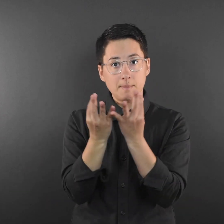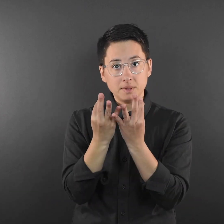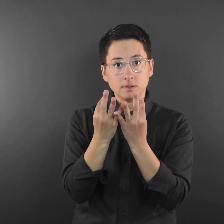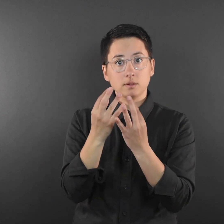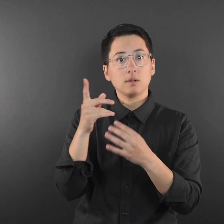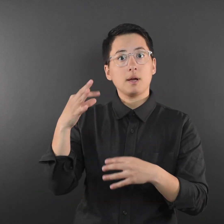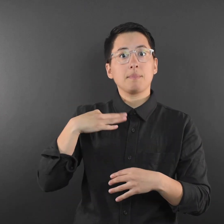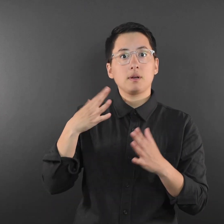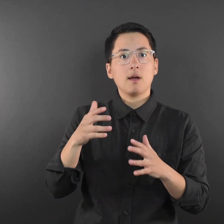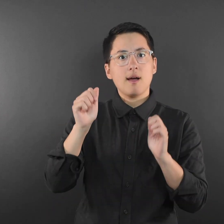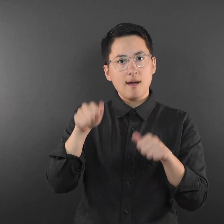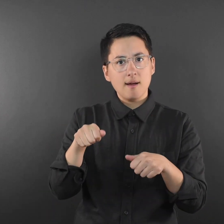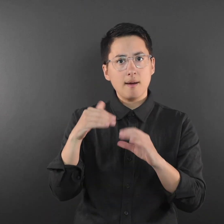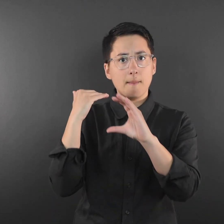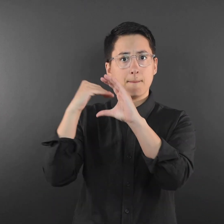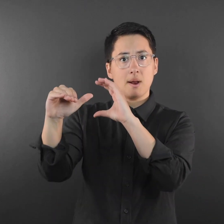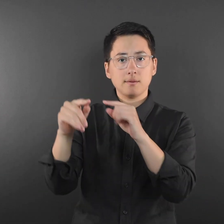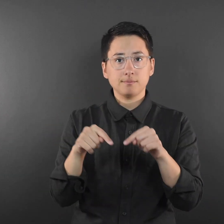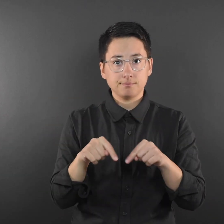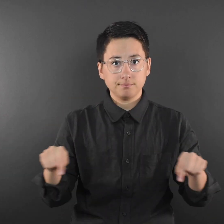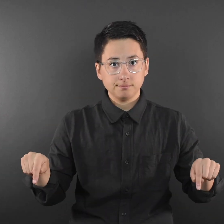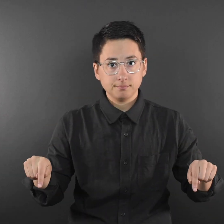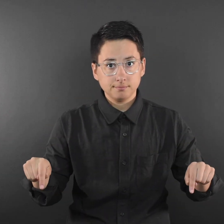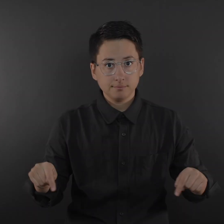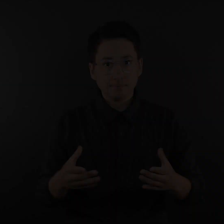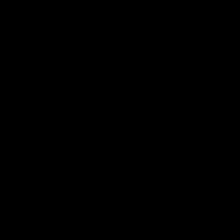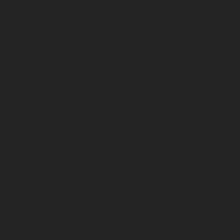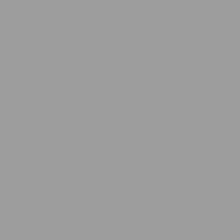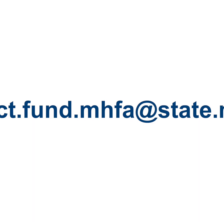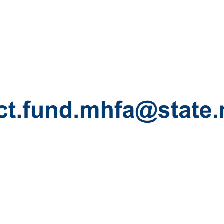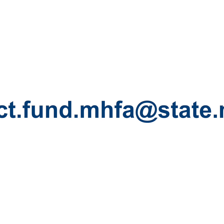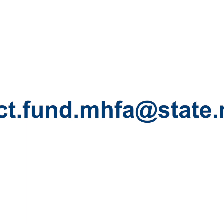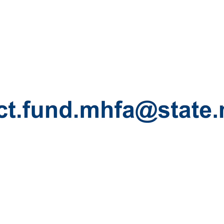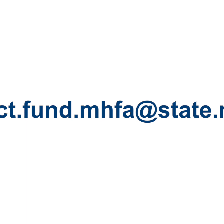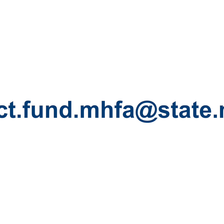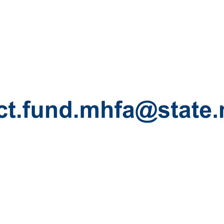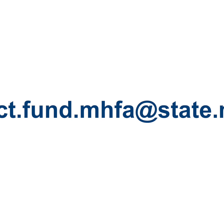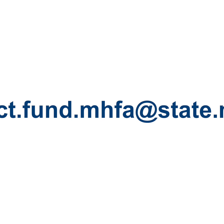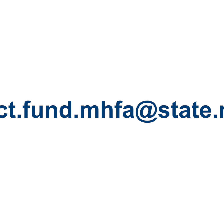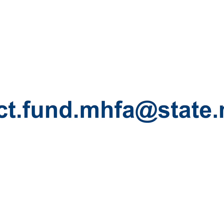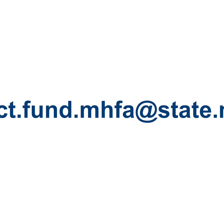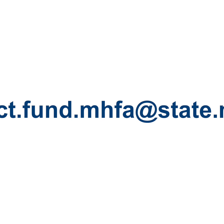while preparing an application to be connected with a staff person who can help.